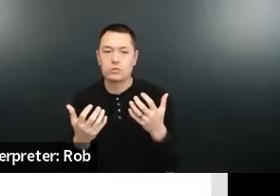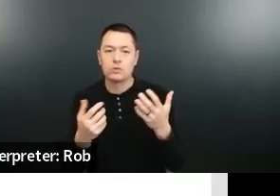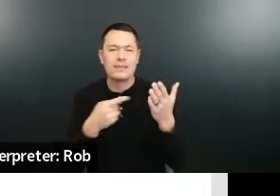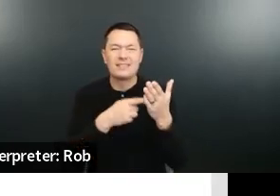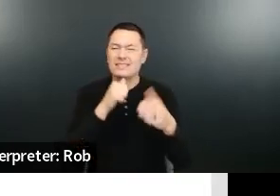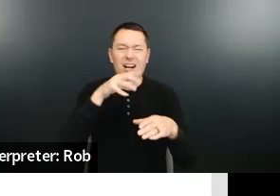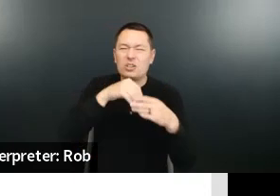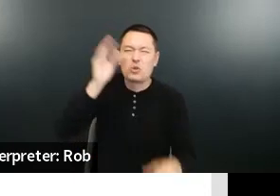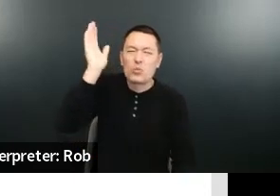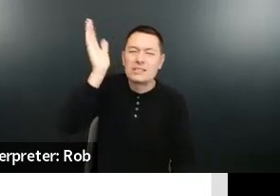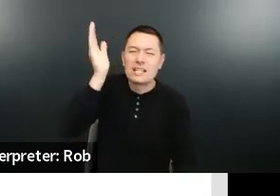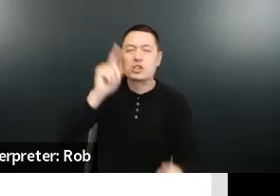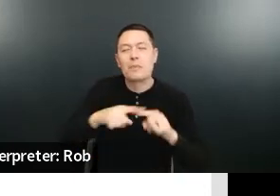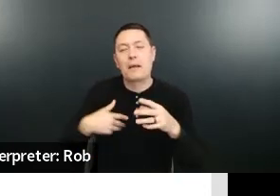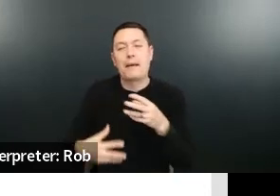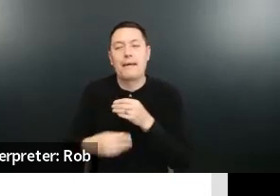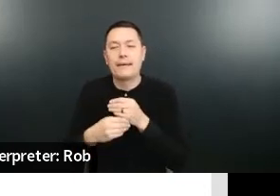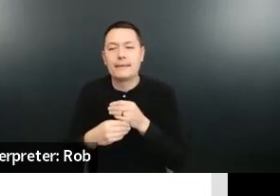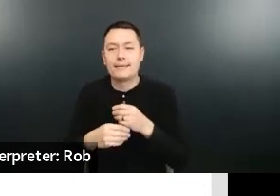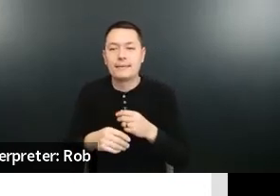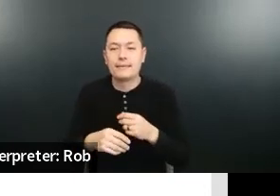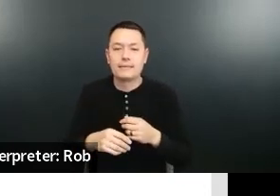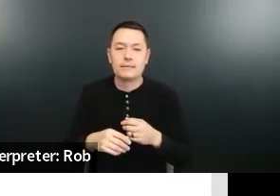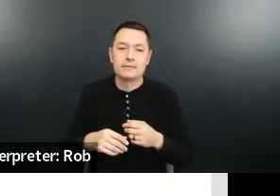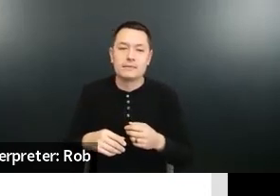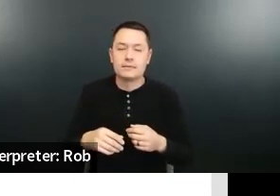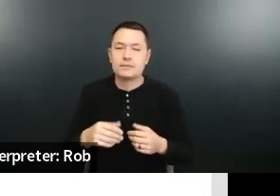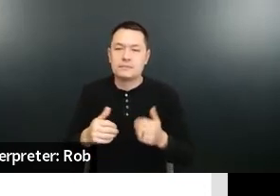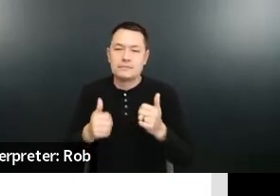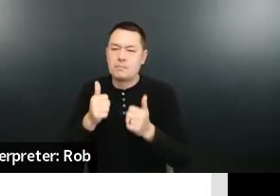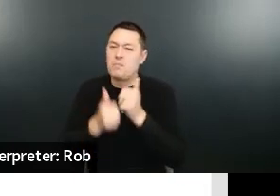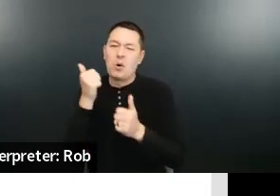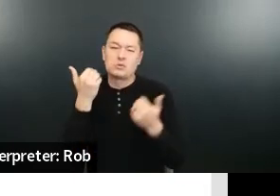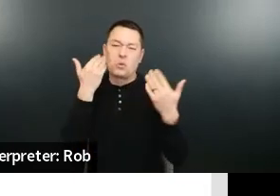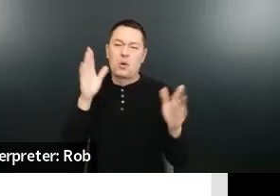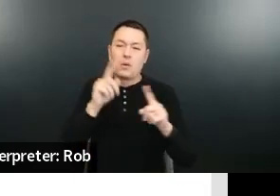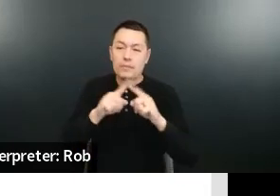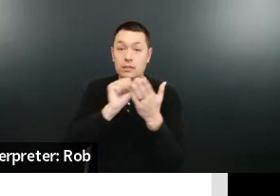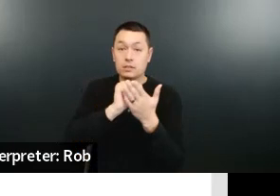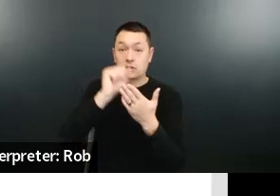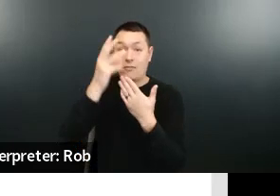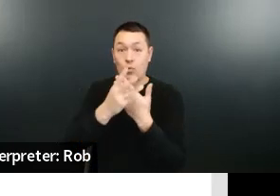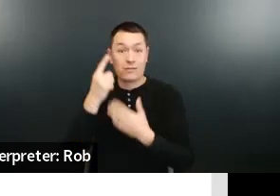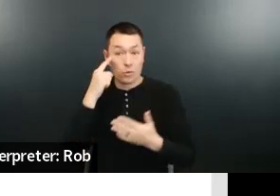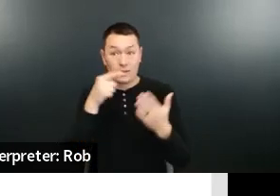but it's sort of a non-intuitive thing in Tableau. The software that we use to do all of these dashboards, it's called Tableau.